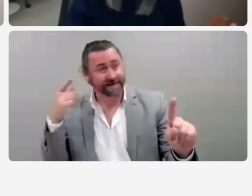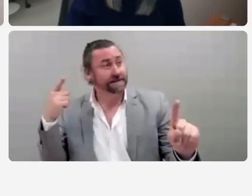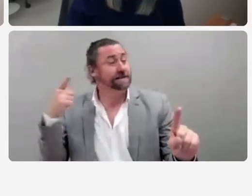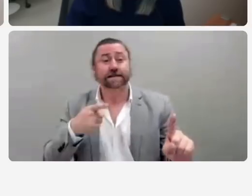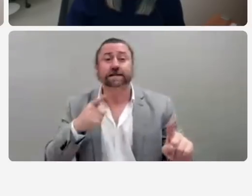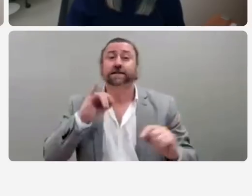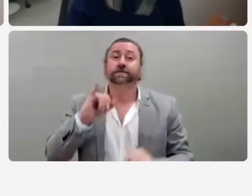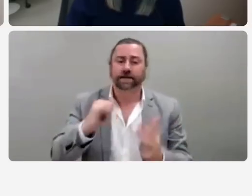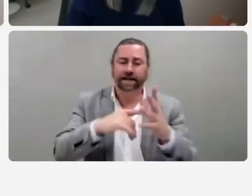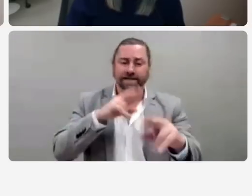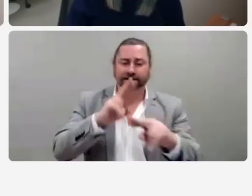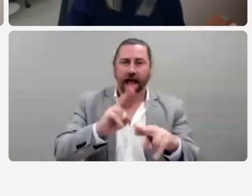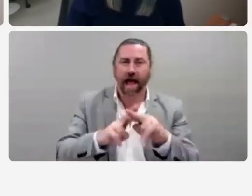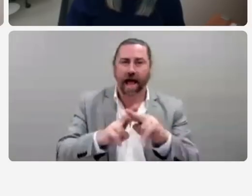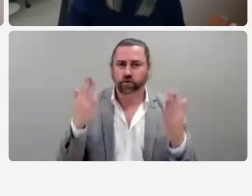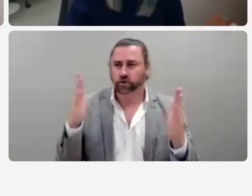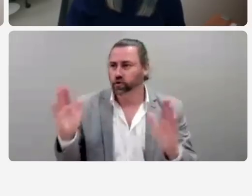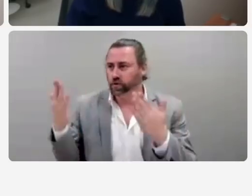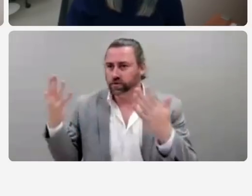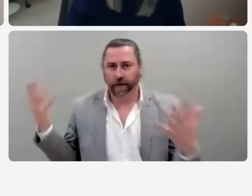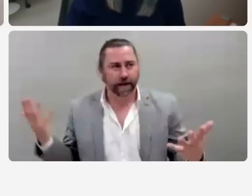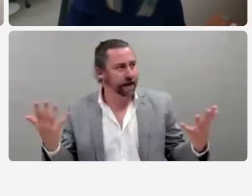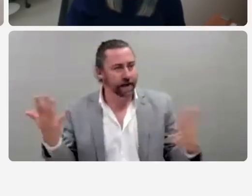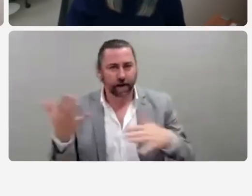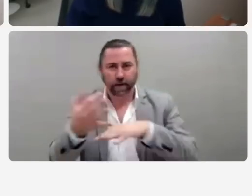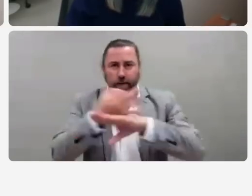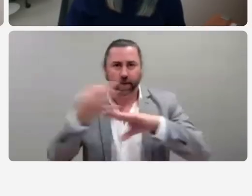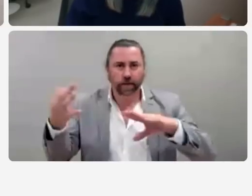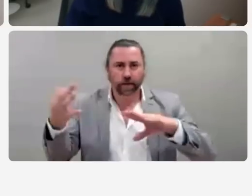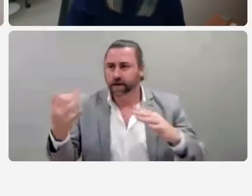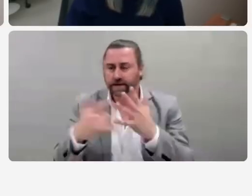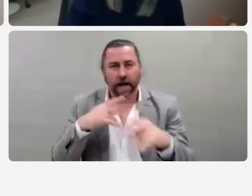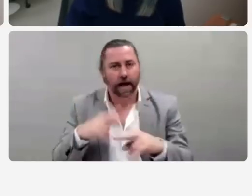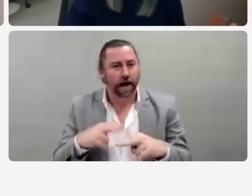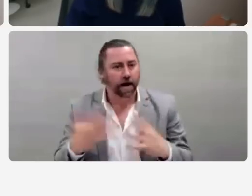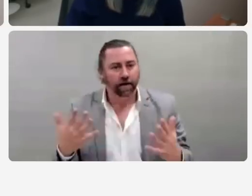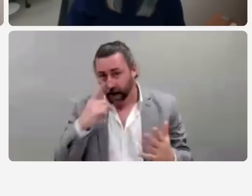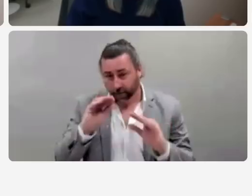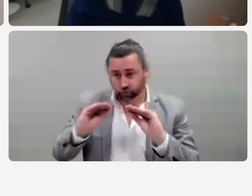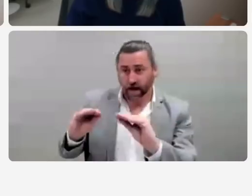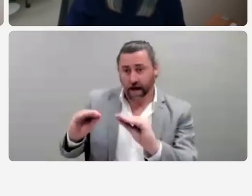Would this cover long and short term sustainable training strategies to get more regular qualified carers and health workers?